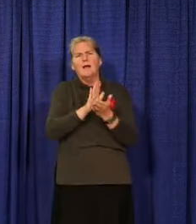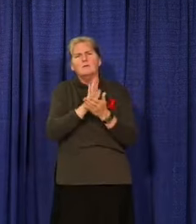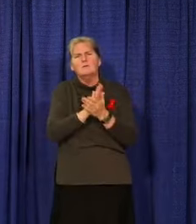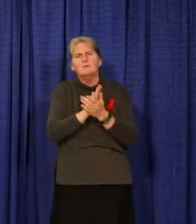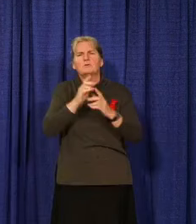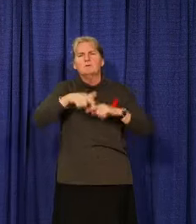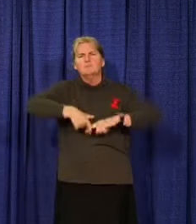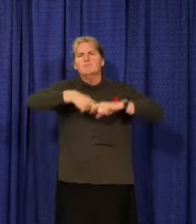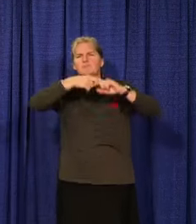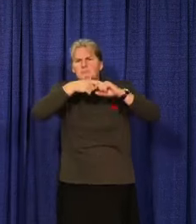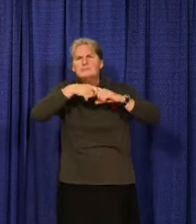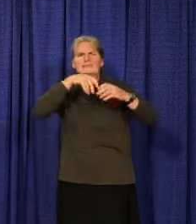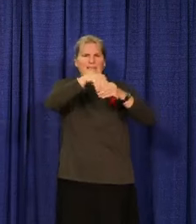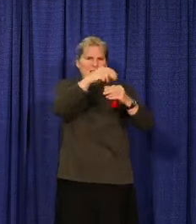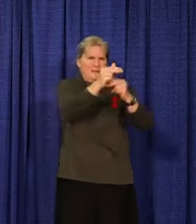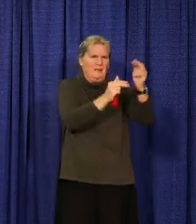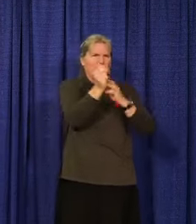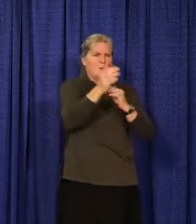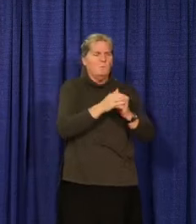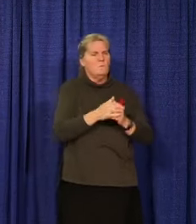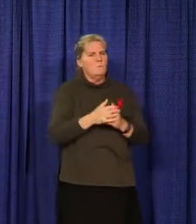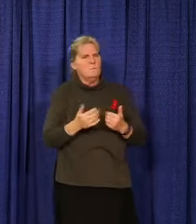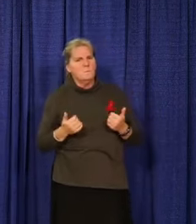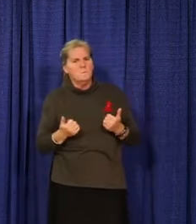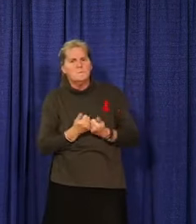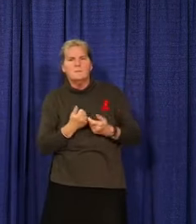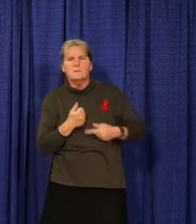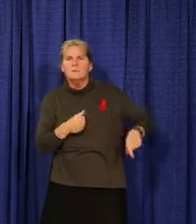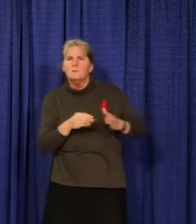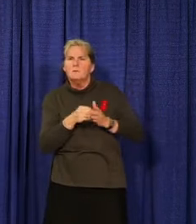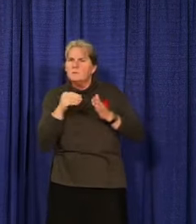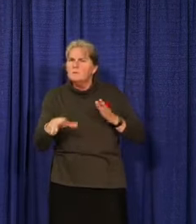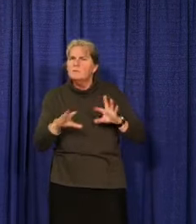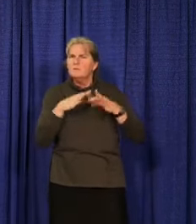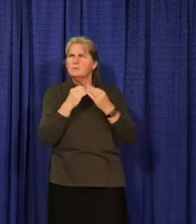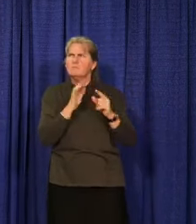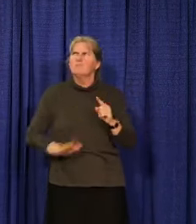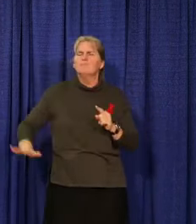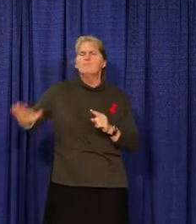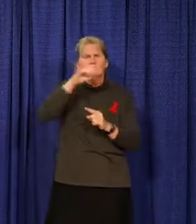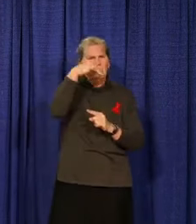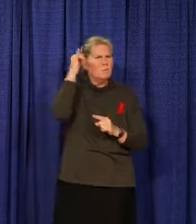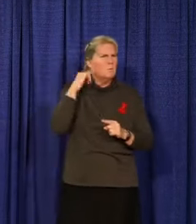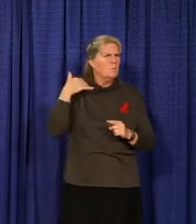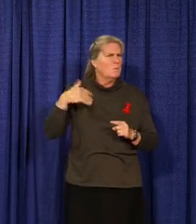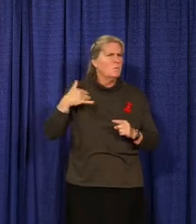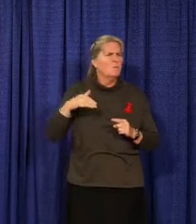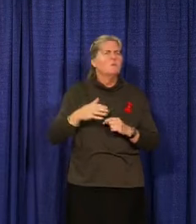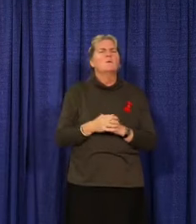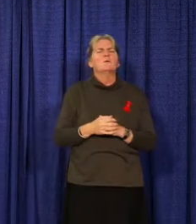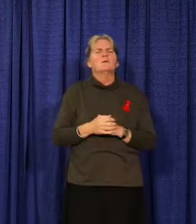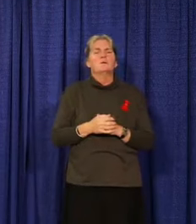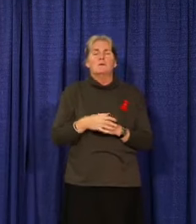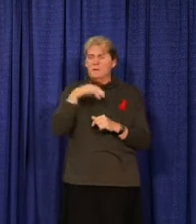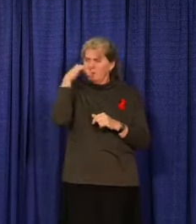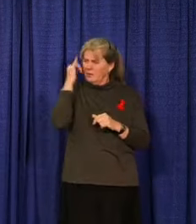suspend face-to-face classes which was challenging for students and families across the territory.